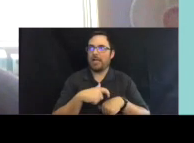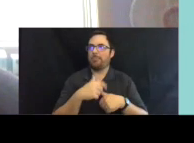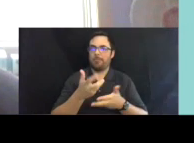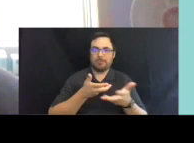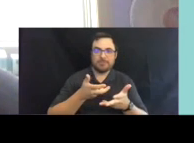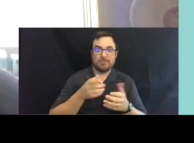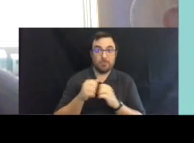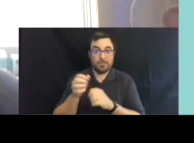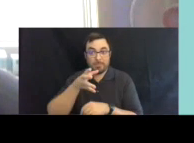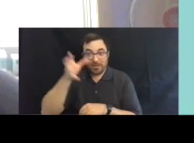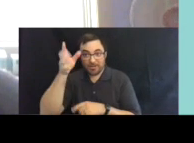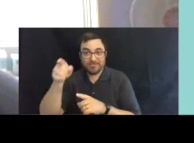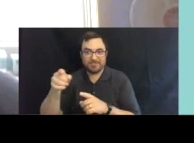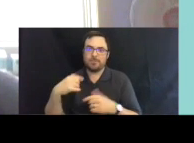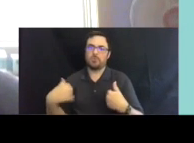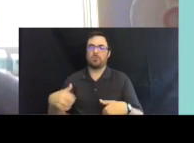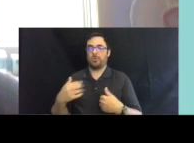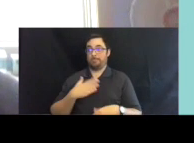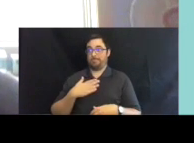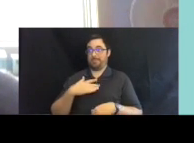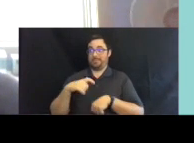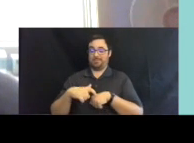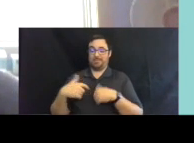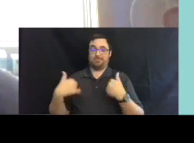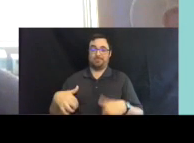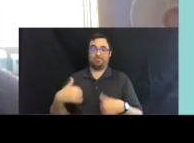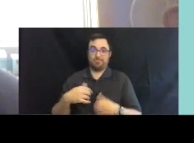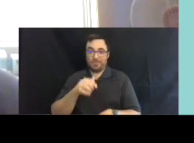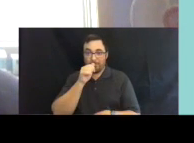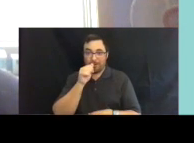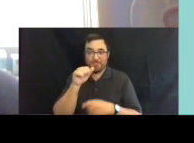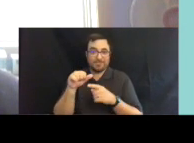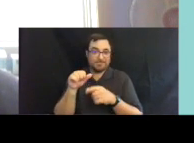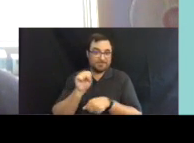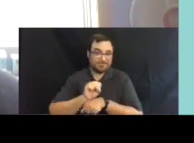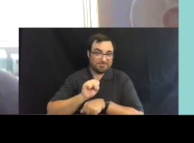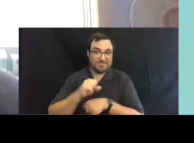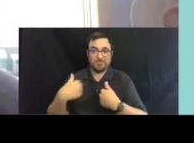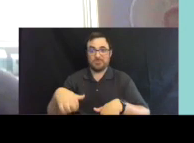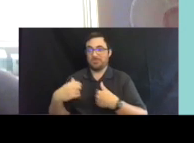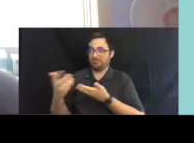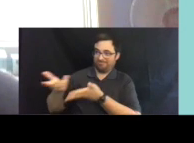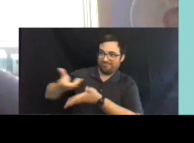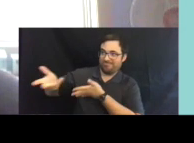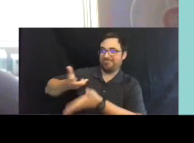Parents were so important for private therapy because really it was me and the parents